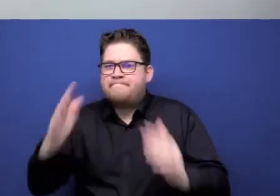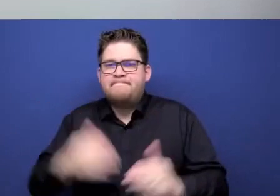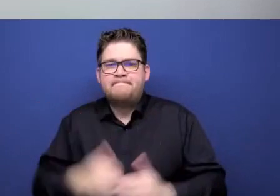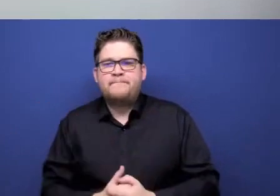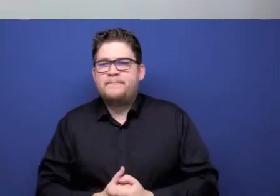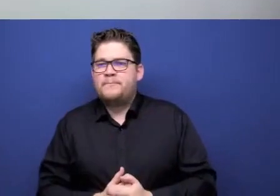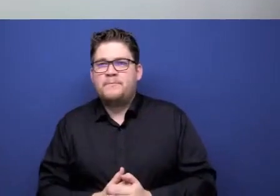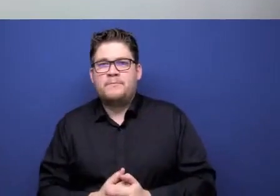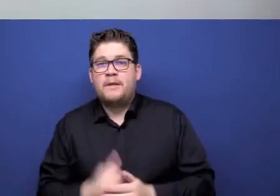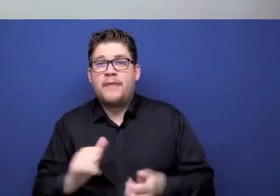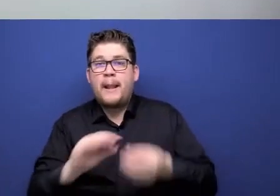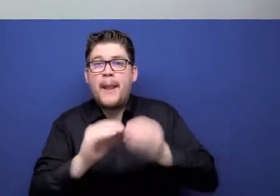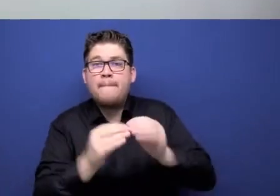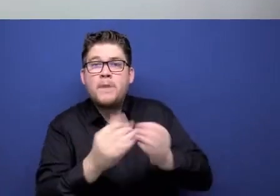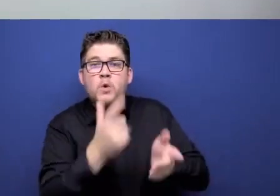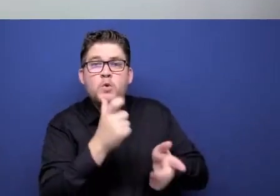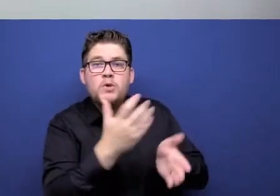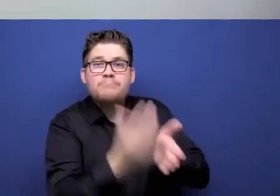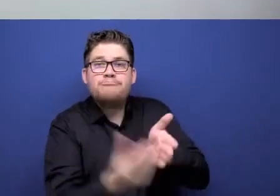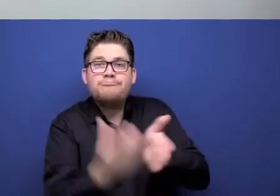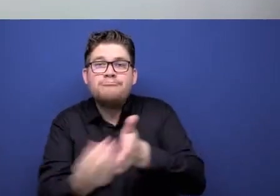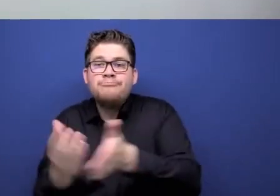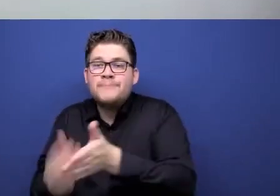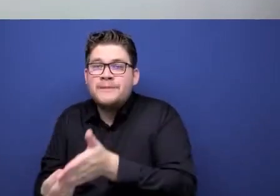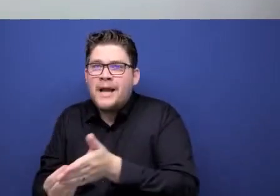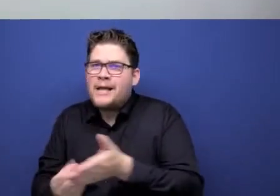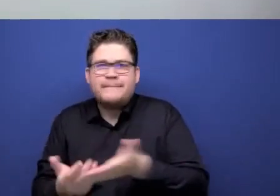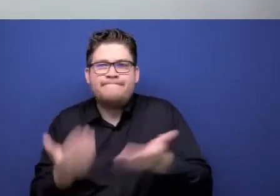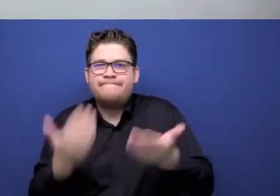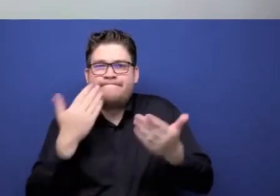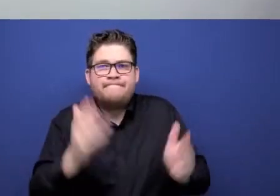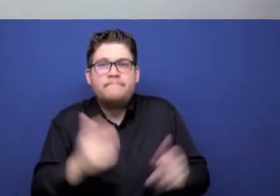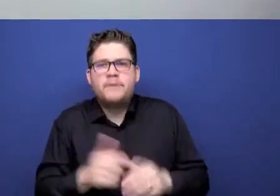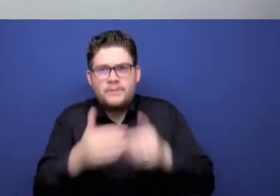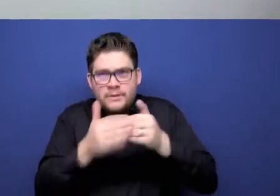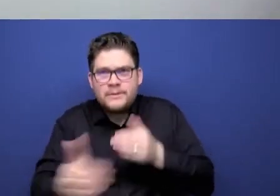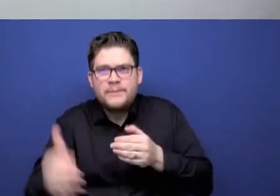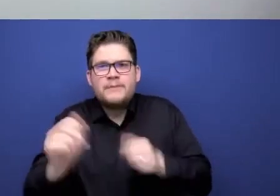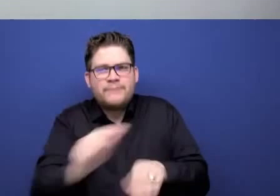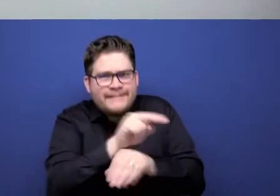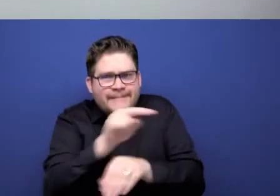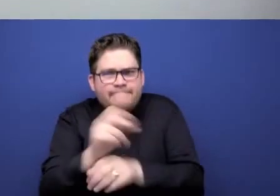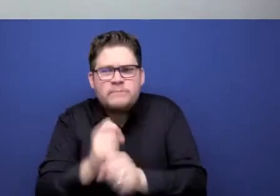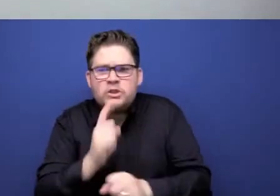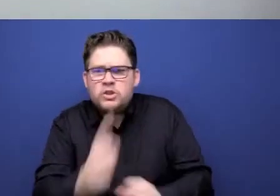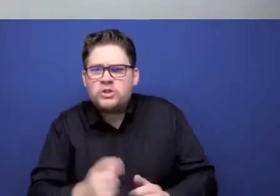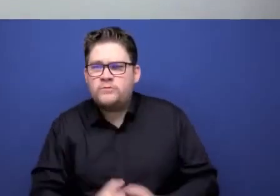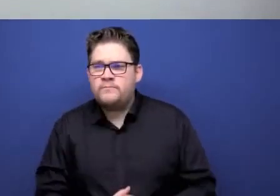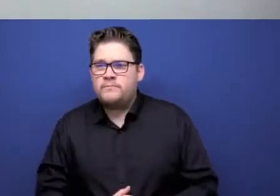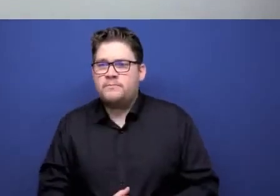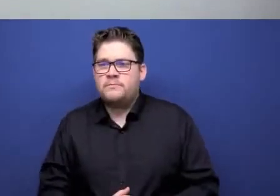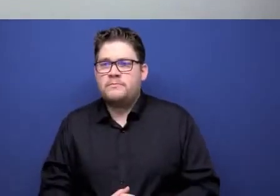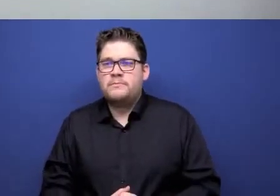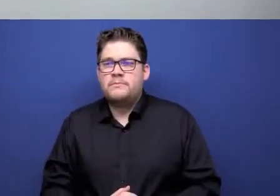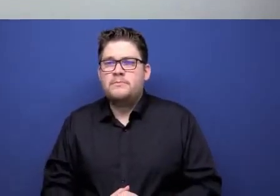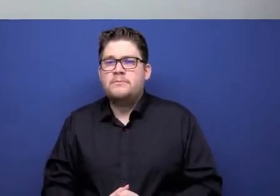the next few days. Um and the team that I work with at the BC